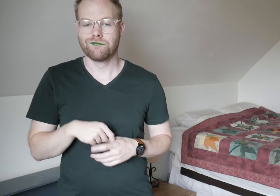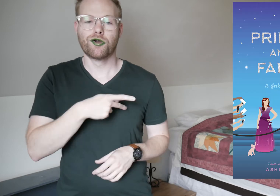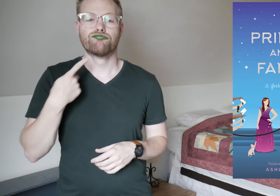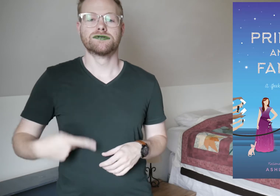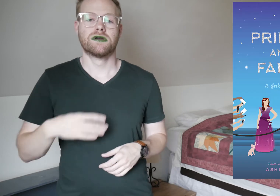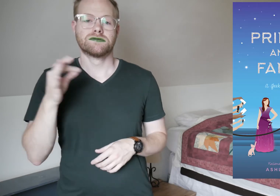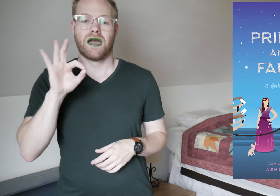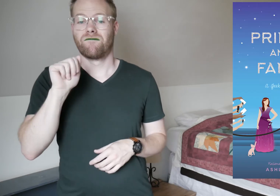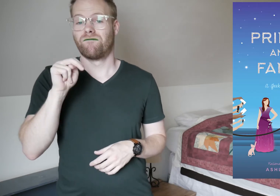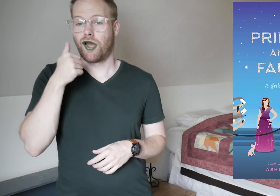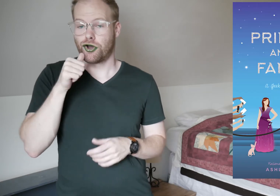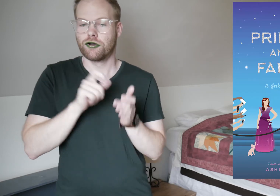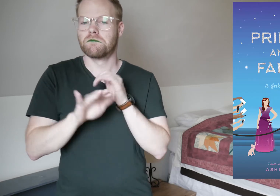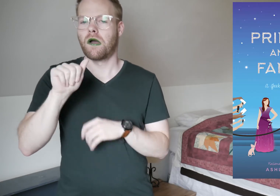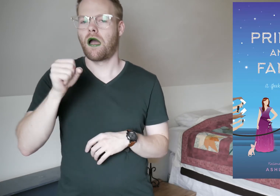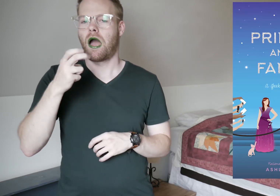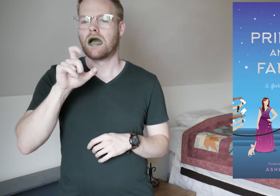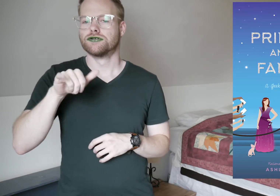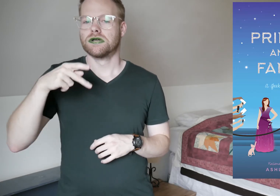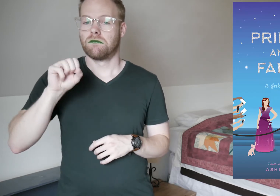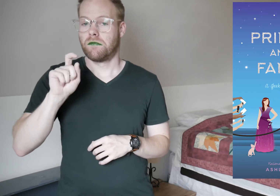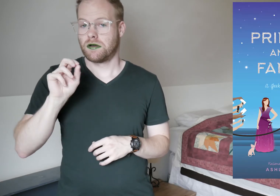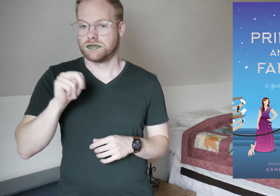The Princess and the Fangirl by Ashely Poston.